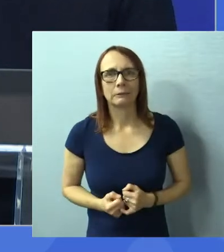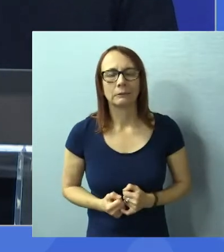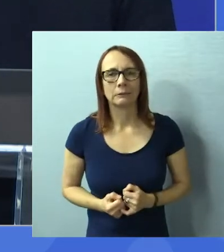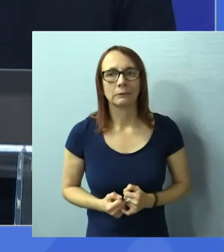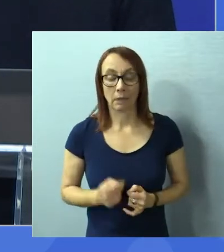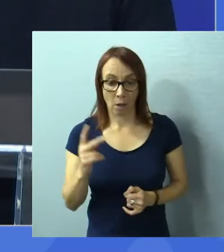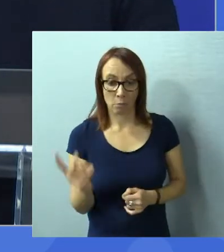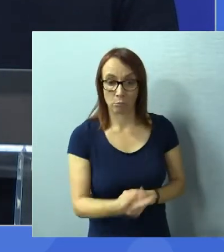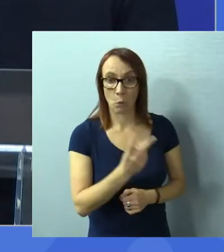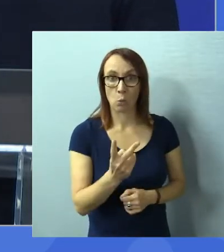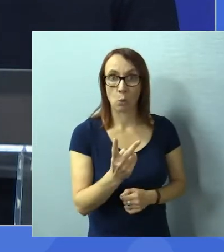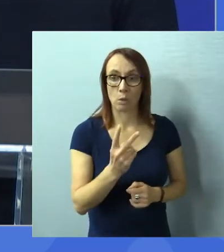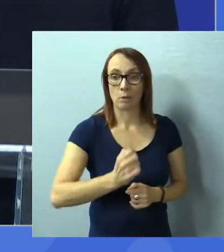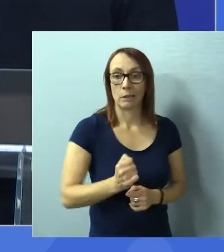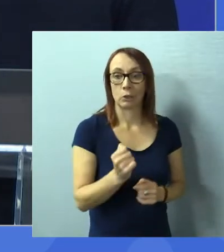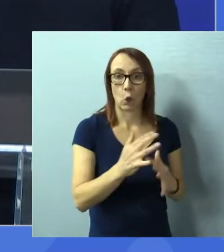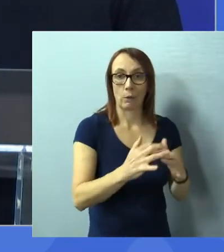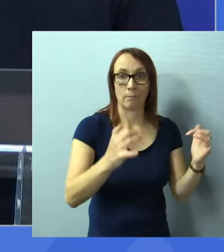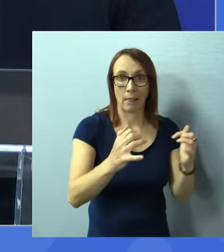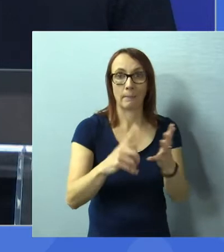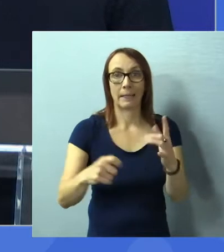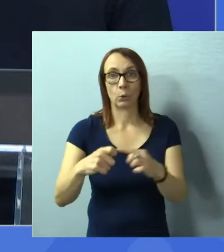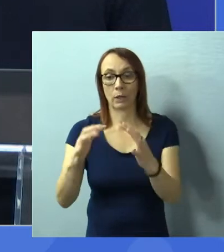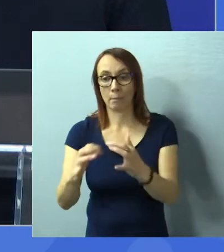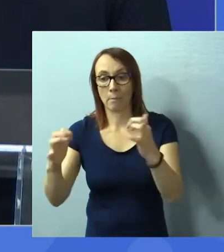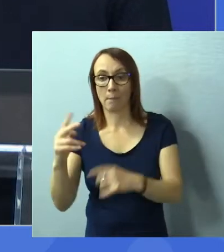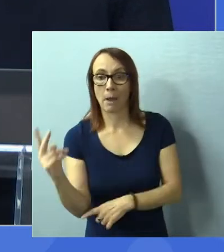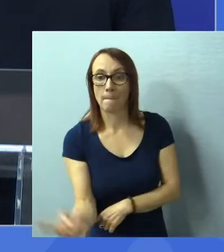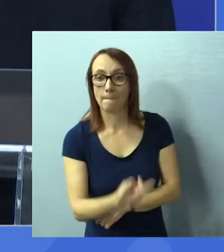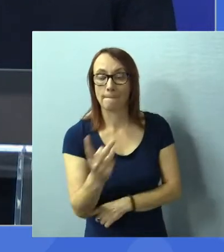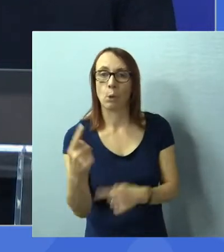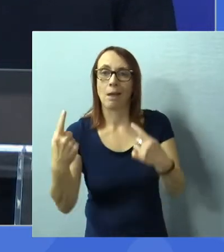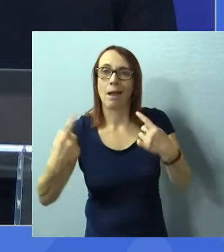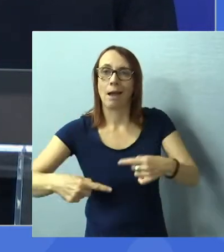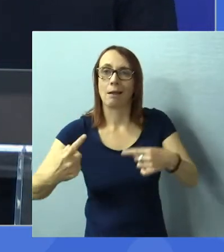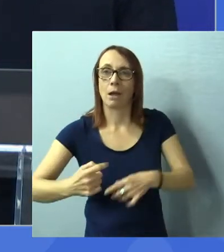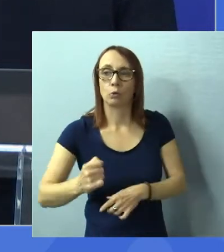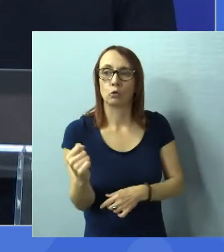devolved areas we've said that these two Parliament's are not closely aligned